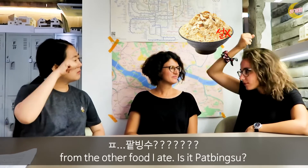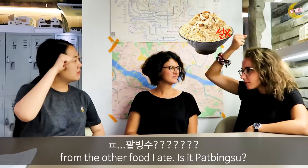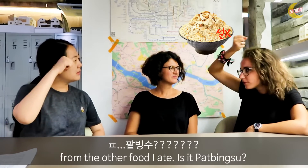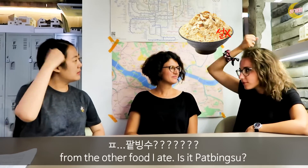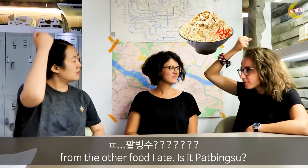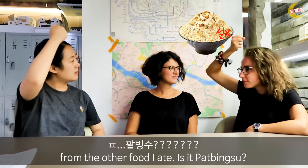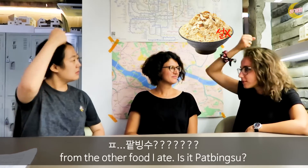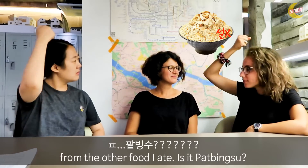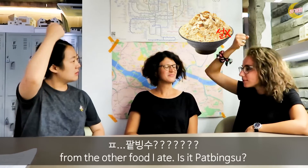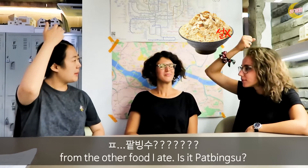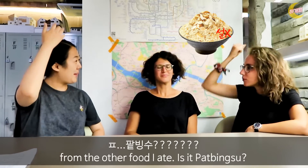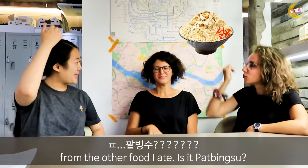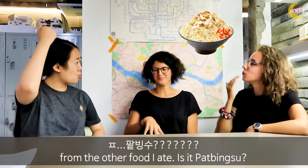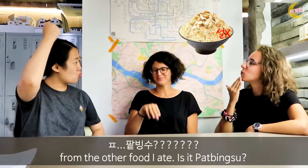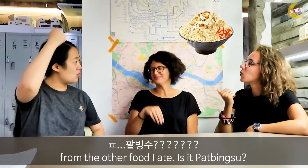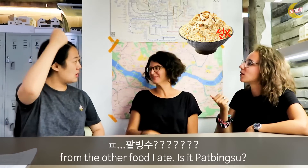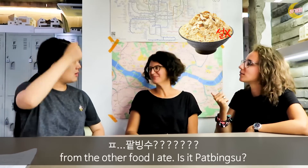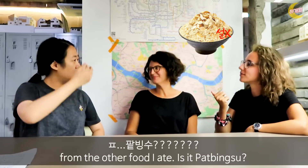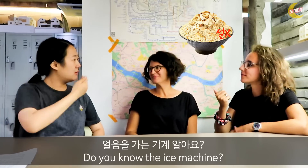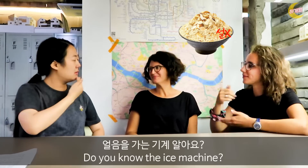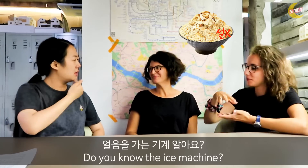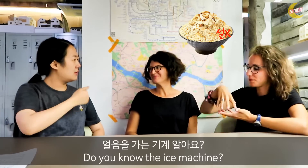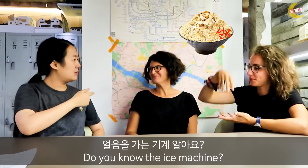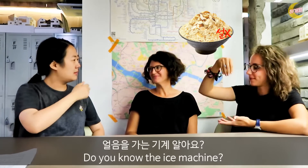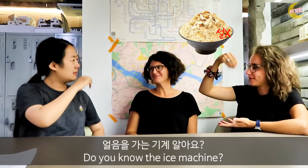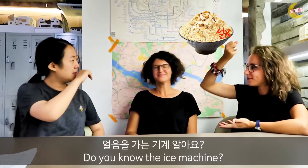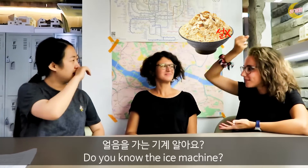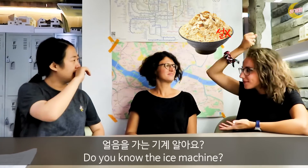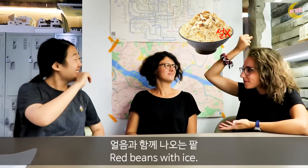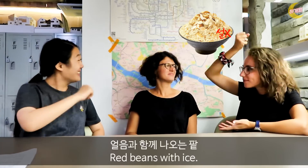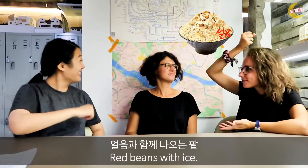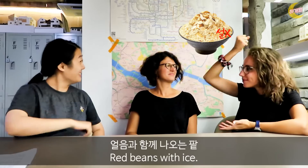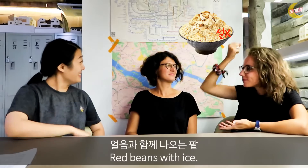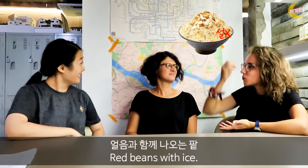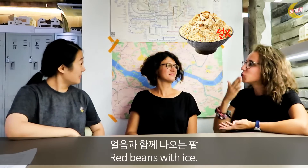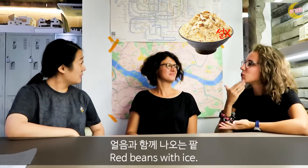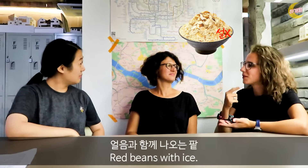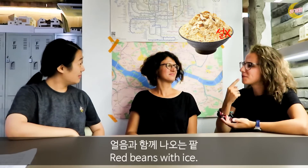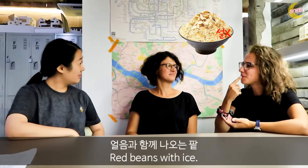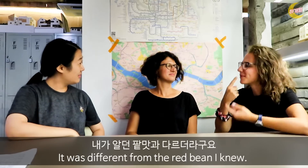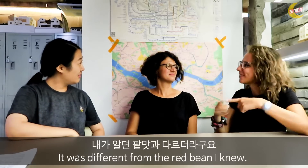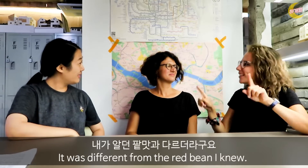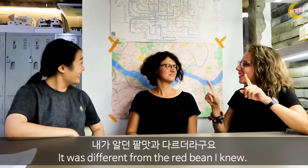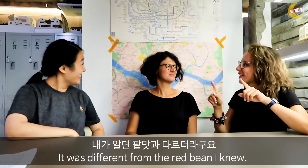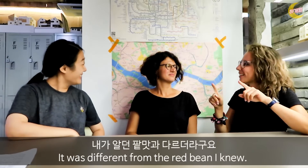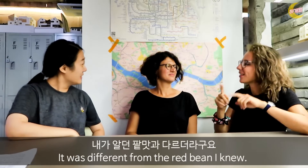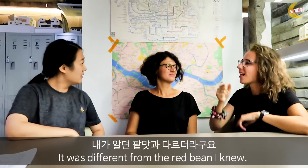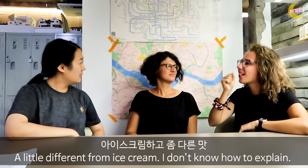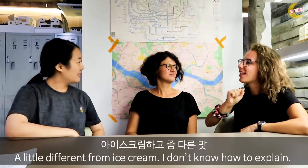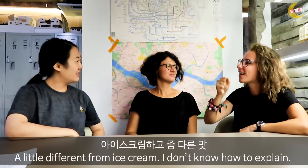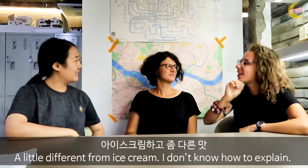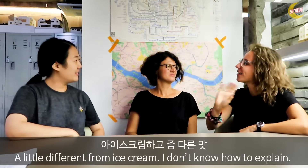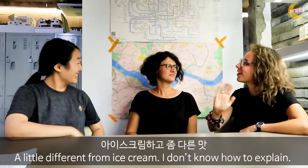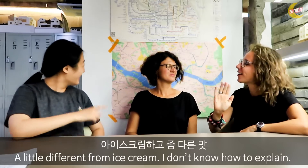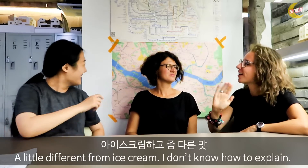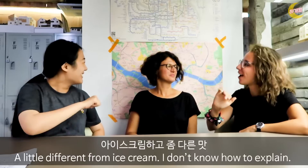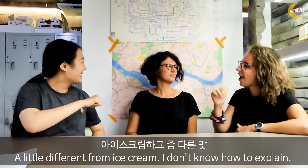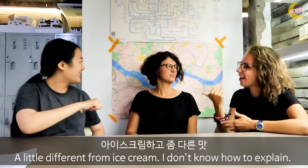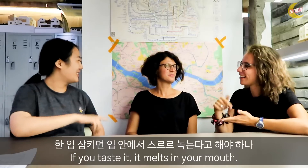Is it Patbingsu? Do you know the ice machine? Red beans with ice. It was different from the red bean I knew. A little different from ice cream.